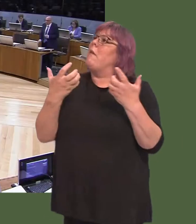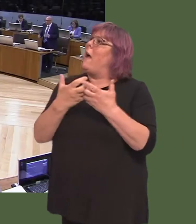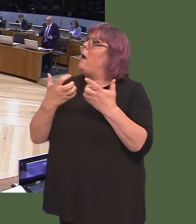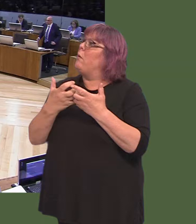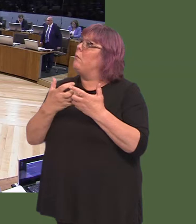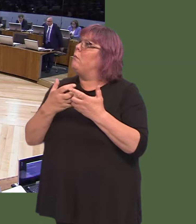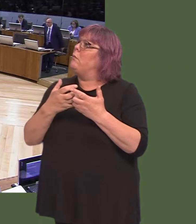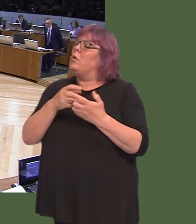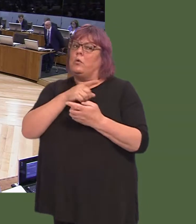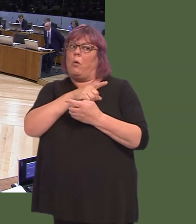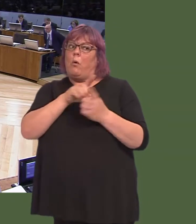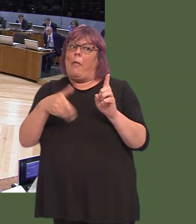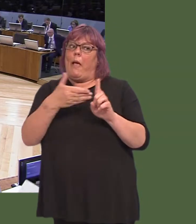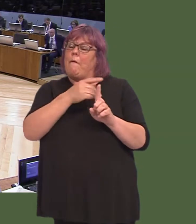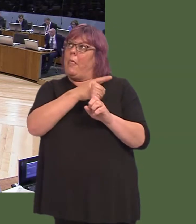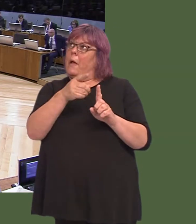can grow and develop for the future and improve the local economy?